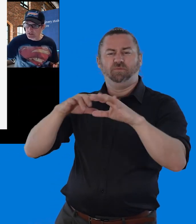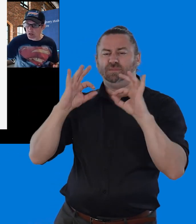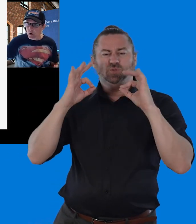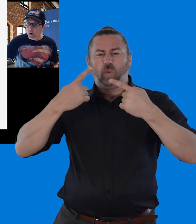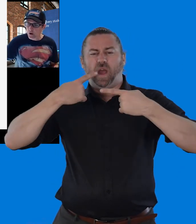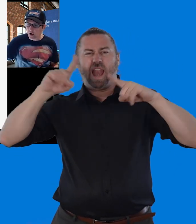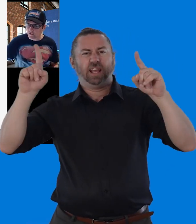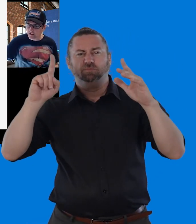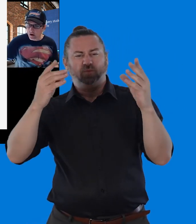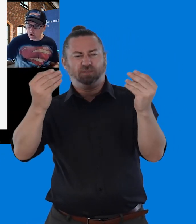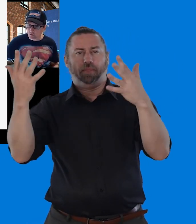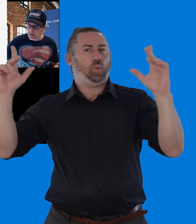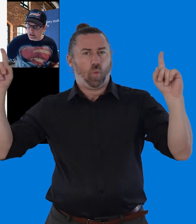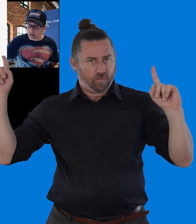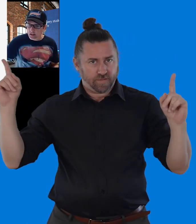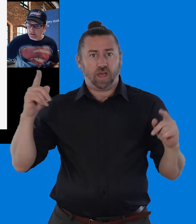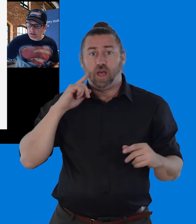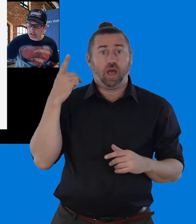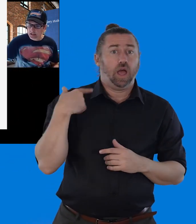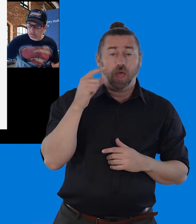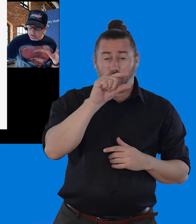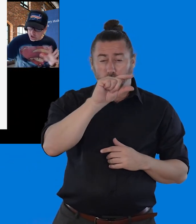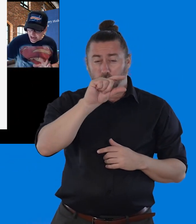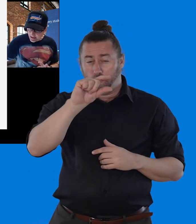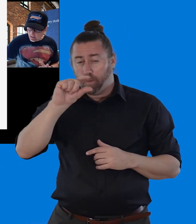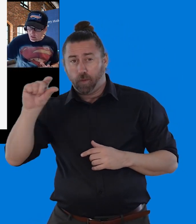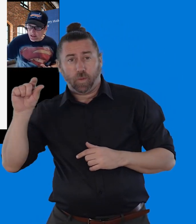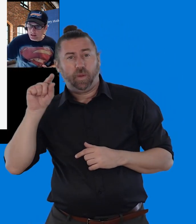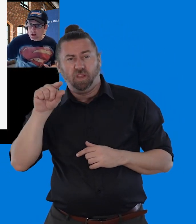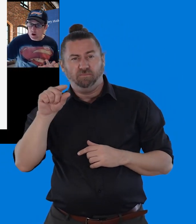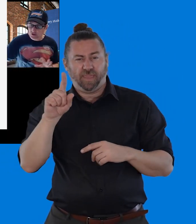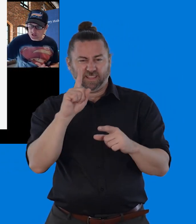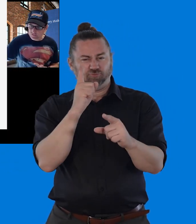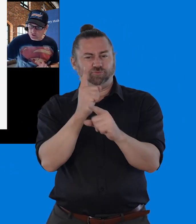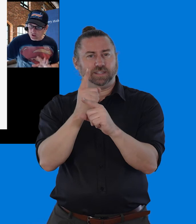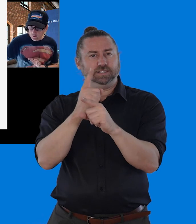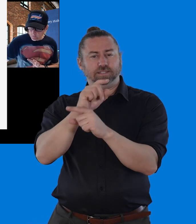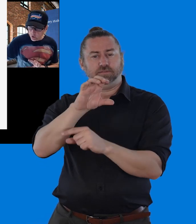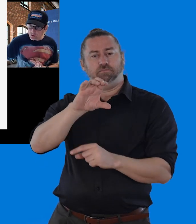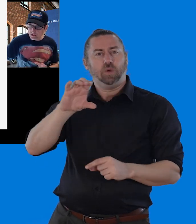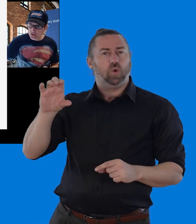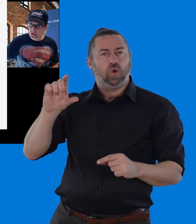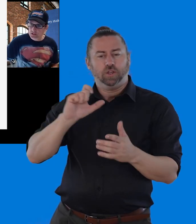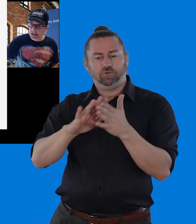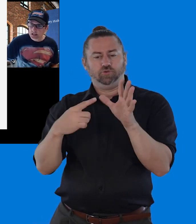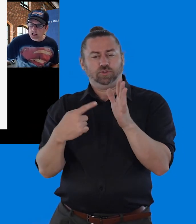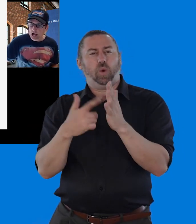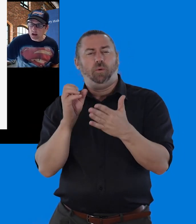When I hover over the chat right or the post, I should say.